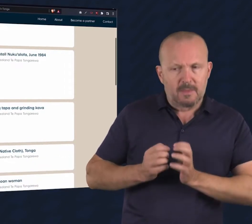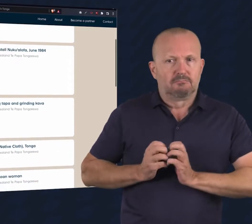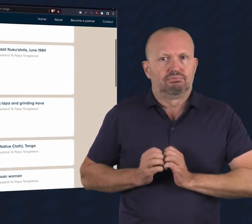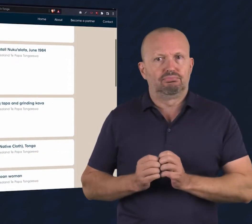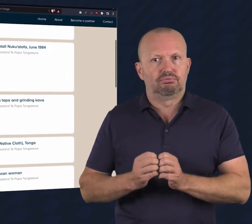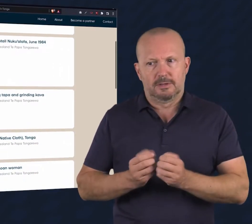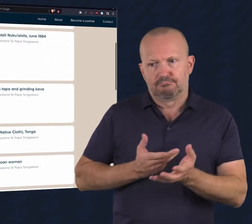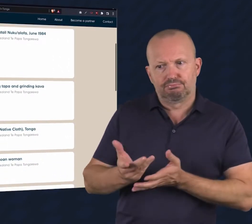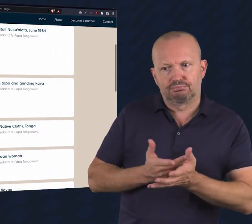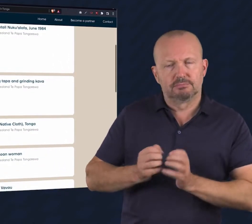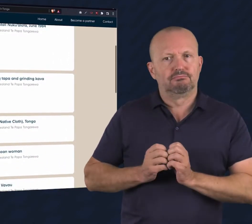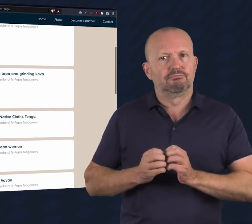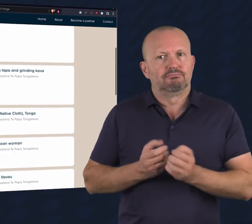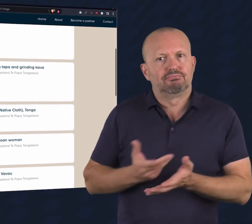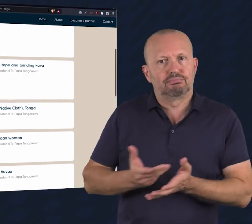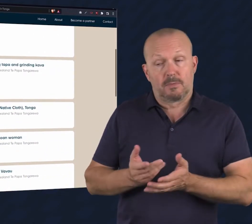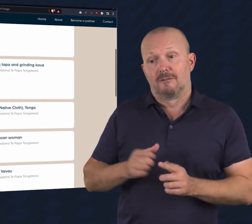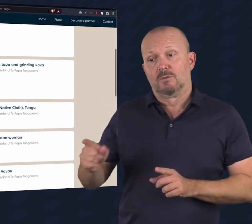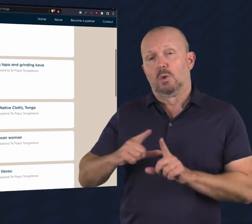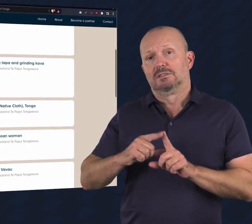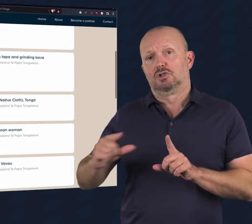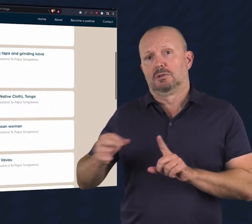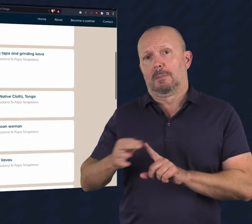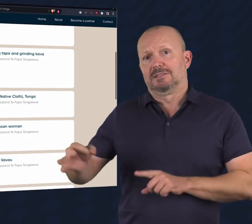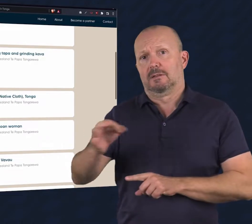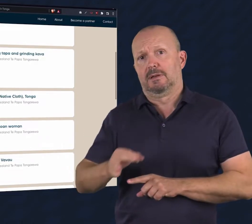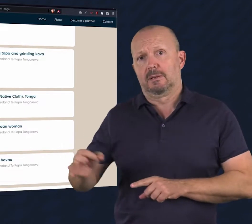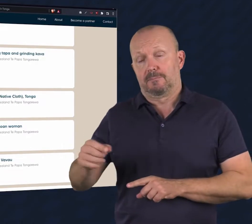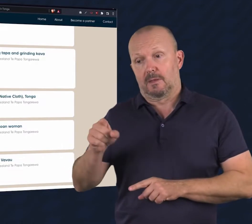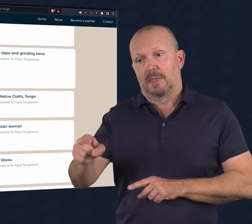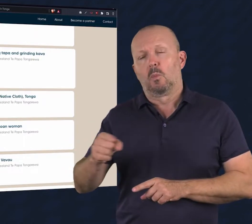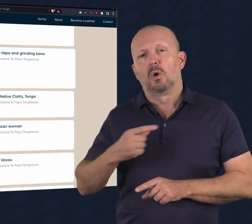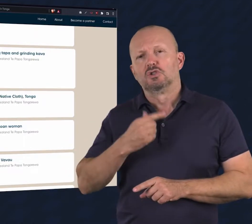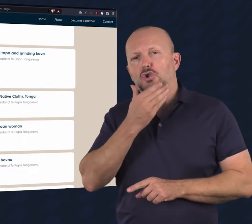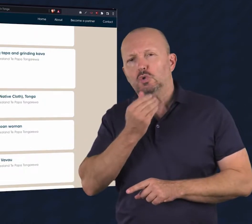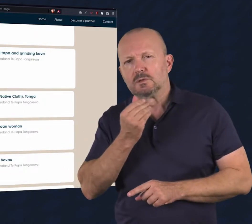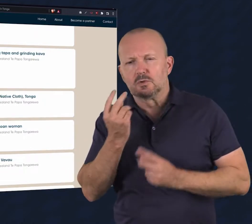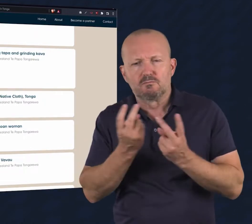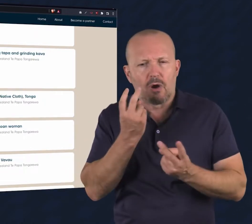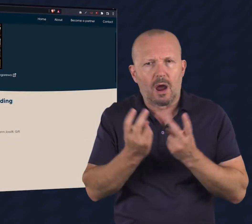In the case of Digital Pasifik, this was the ability for users to be able to browse and learn more about items.